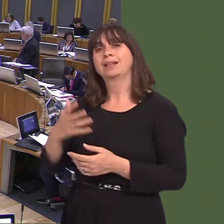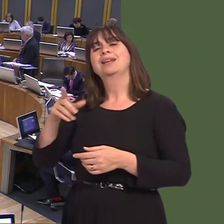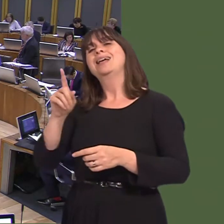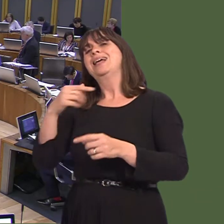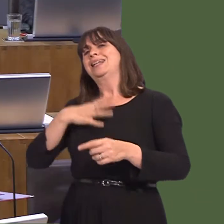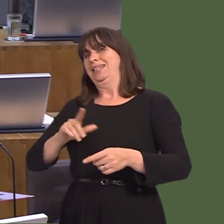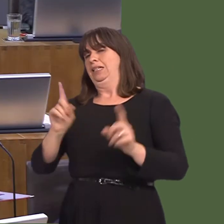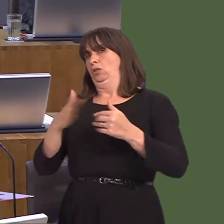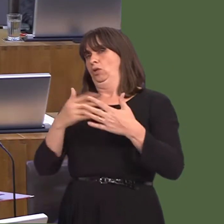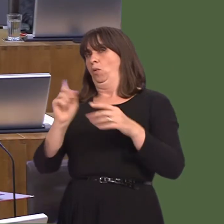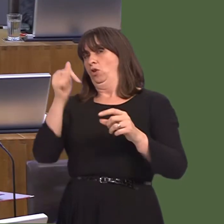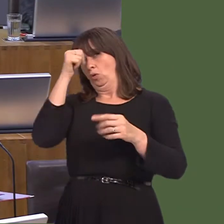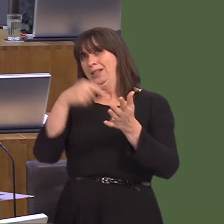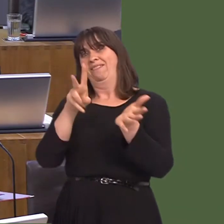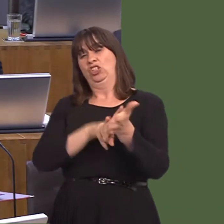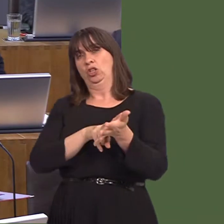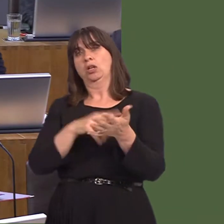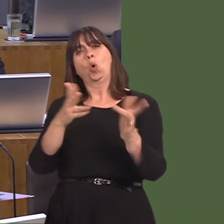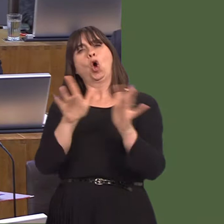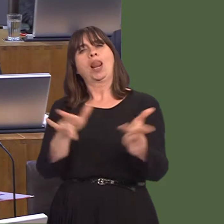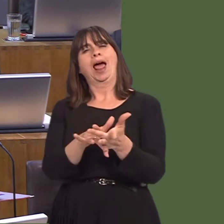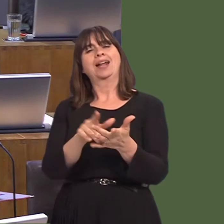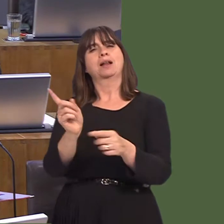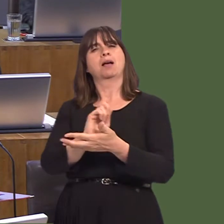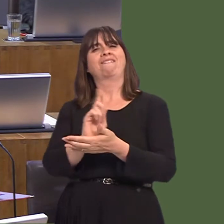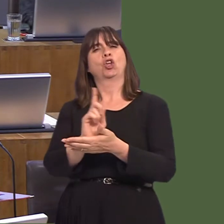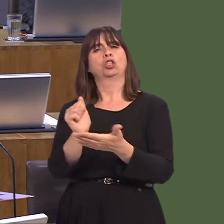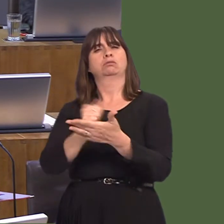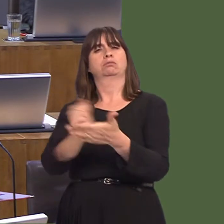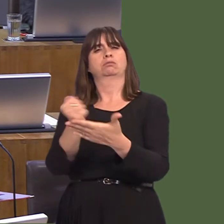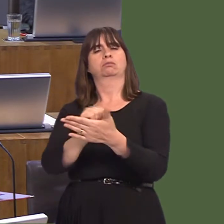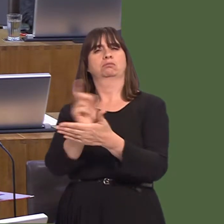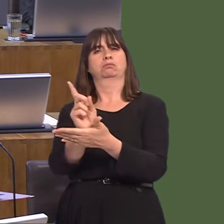where a lot of gambling comes from now. For a long time, it hasn't been possible to advertise tobacco on tv.